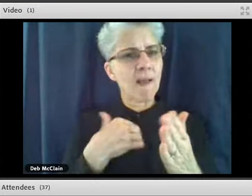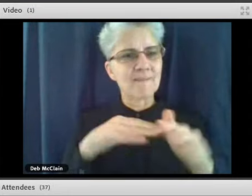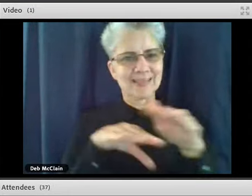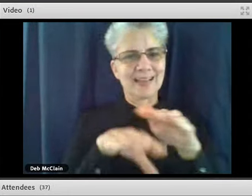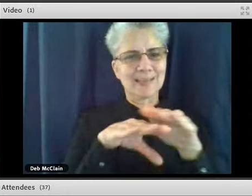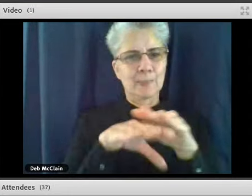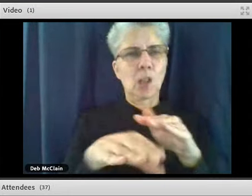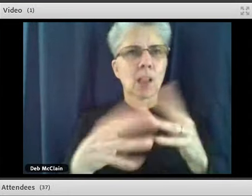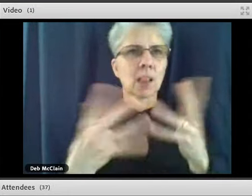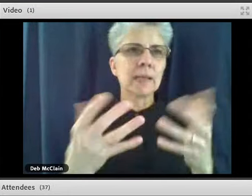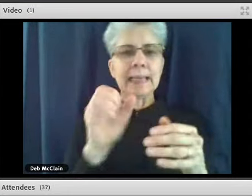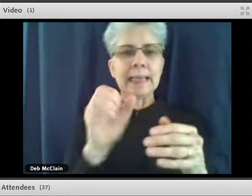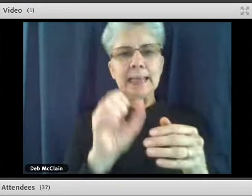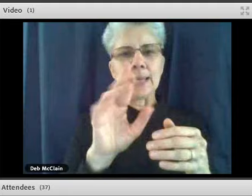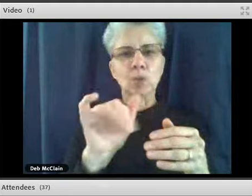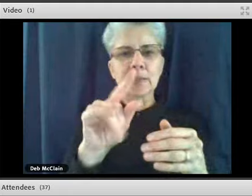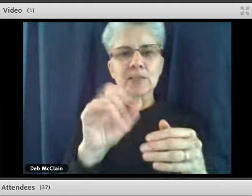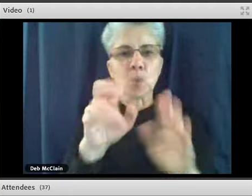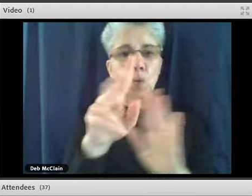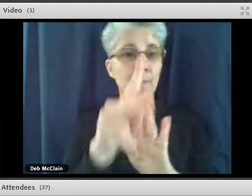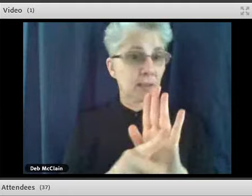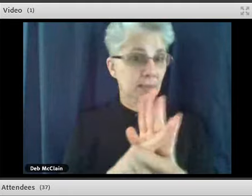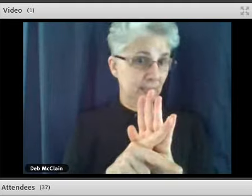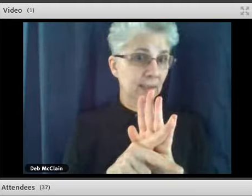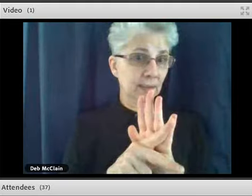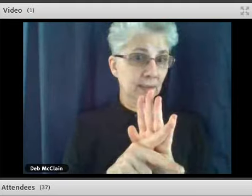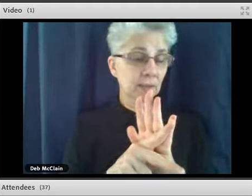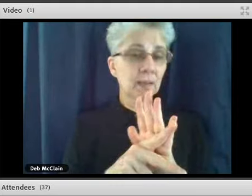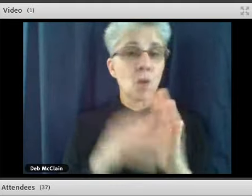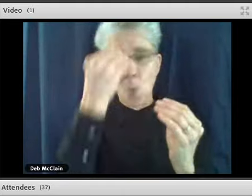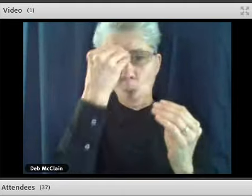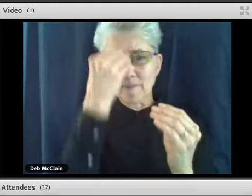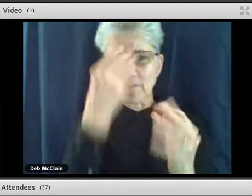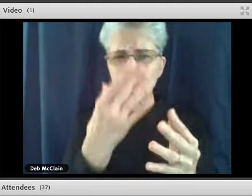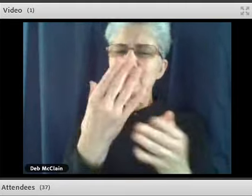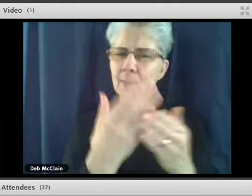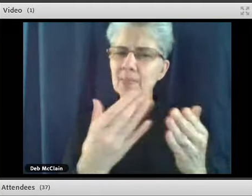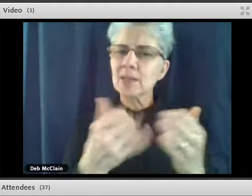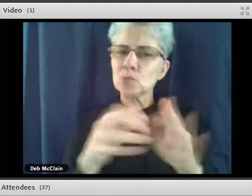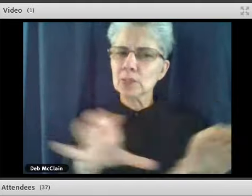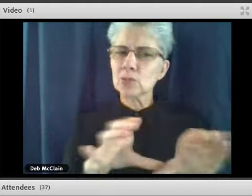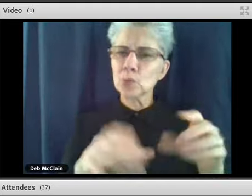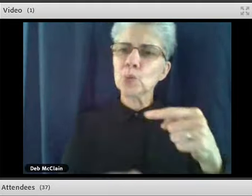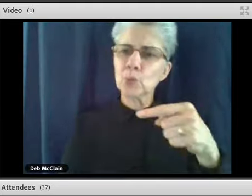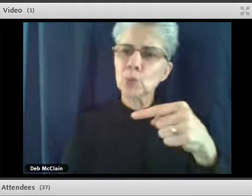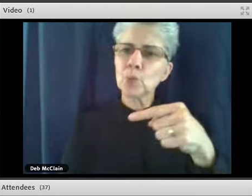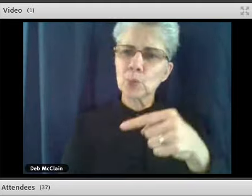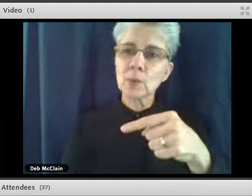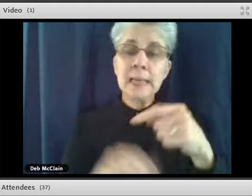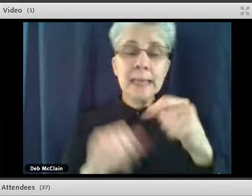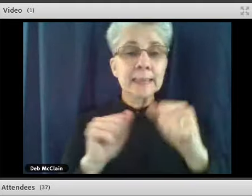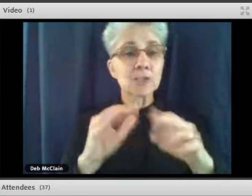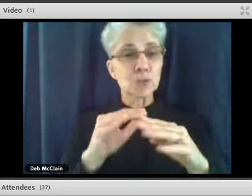So, how can you get there, and have an accessible e-resource policy, or information? There's some things you can do.